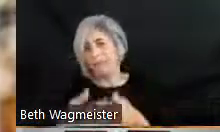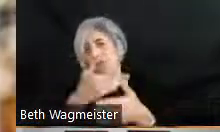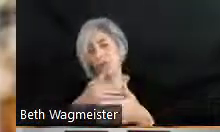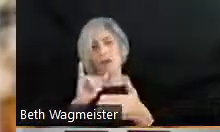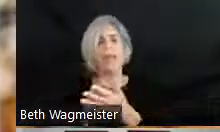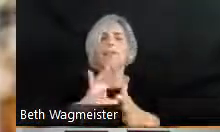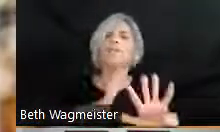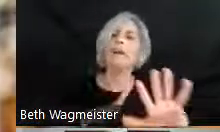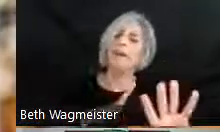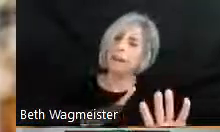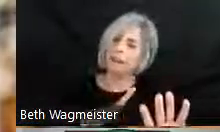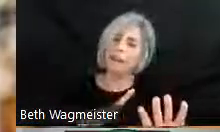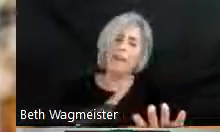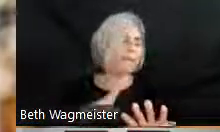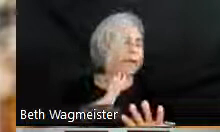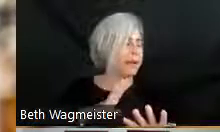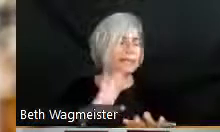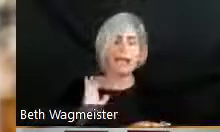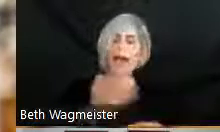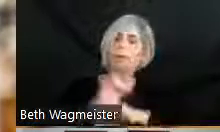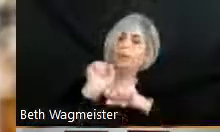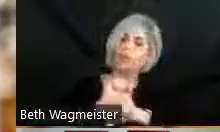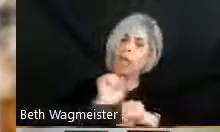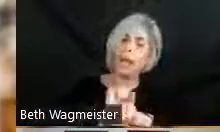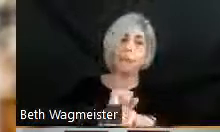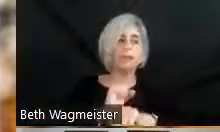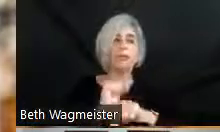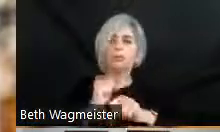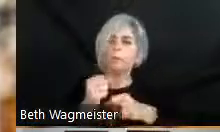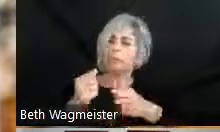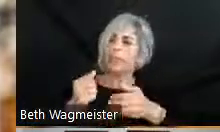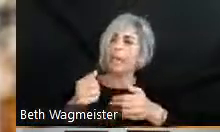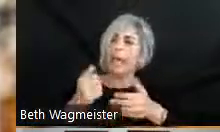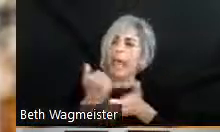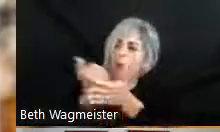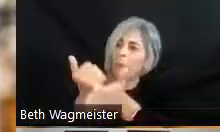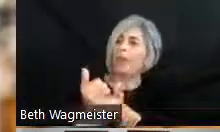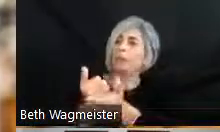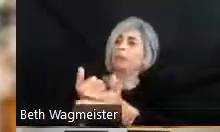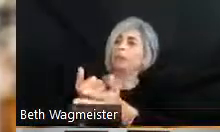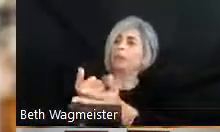okay. It's also our job to make it important in their minds. It's also our job to convince